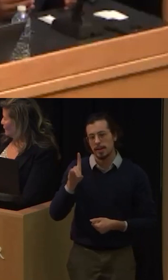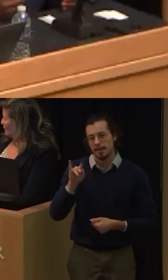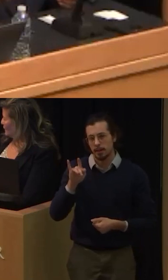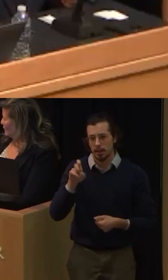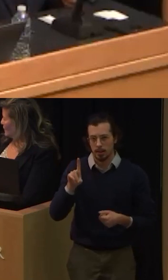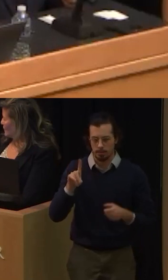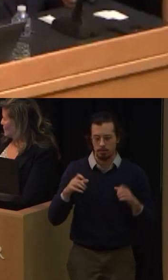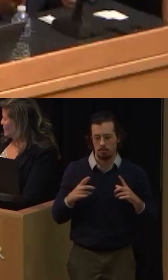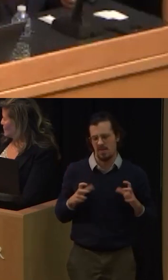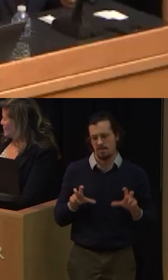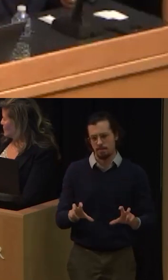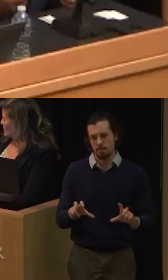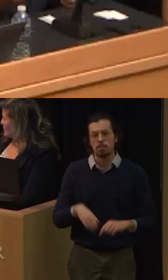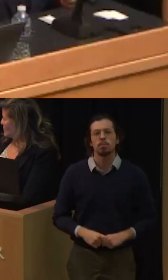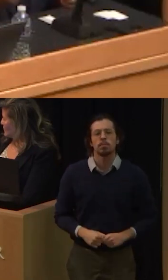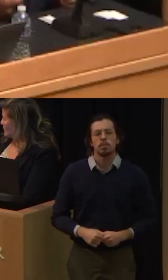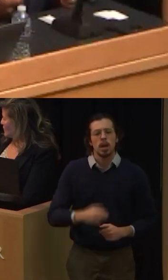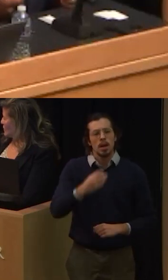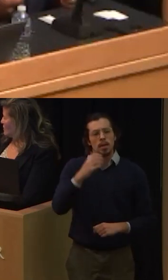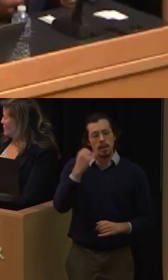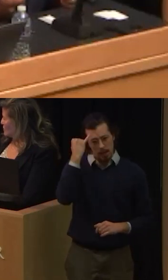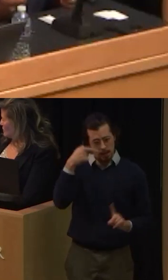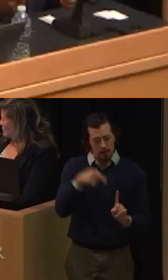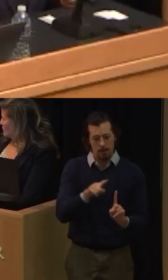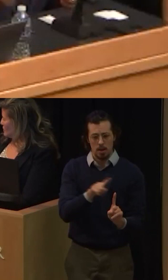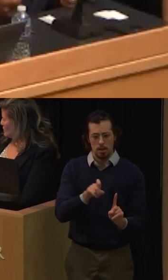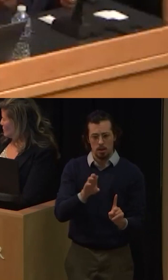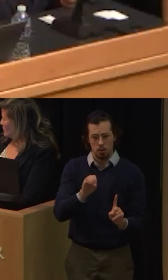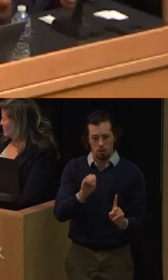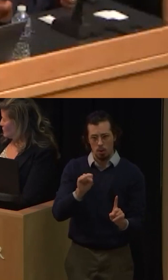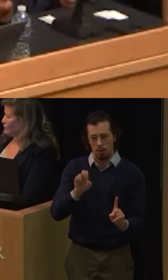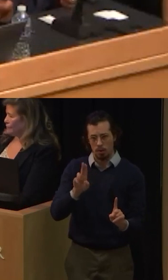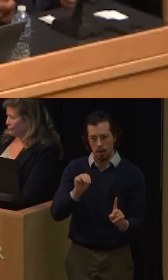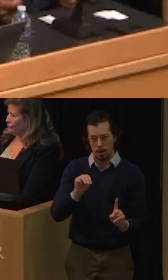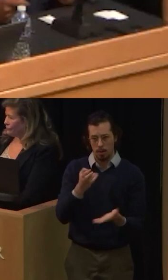as a result of this idea of zero-sum economic conditions,